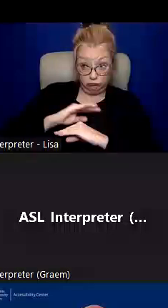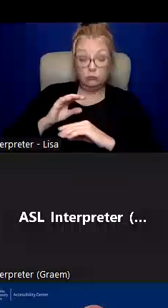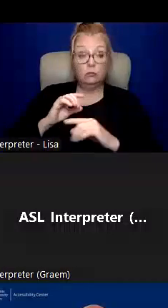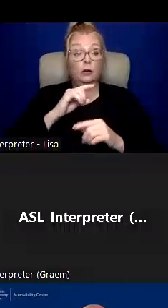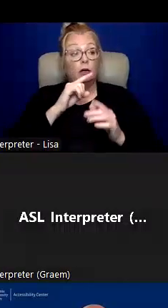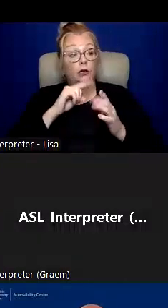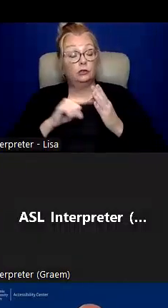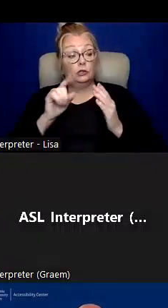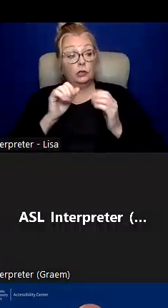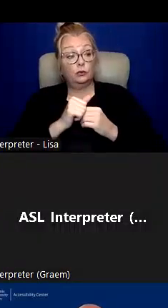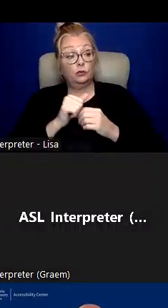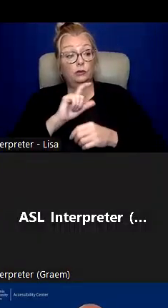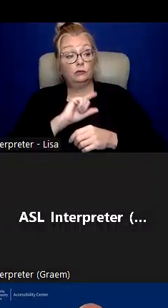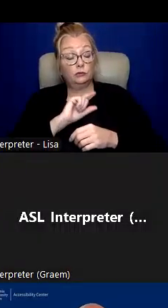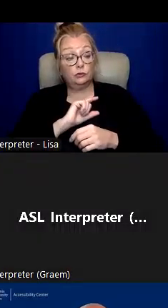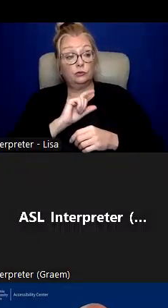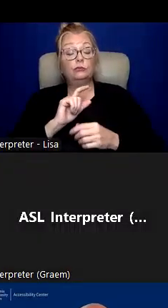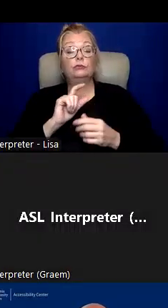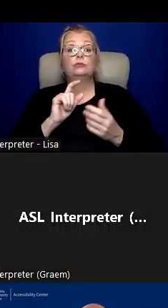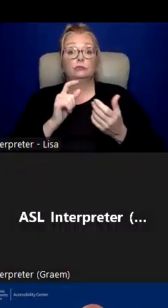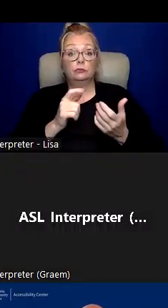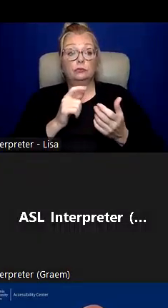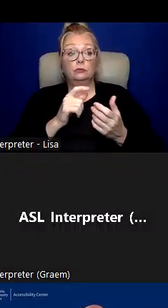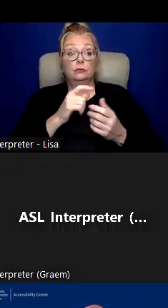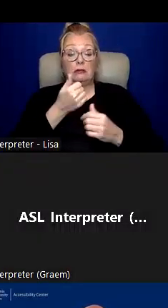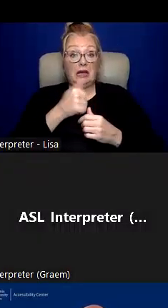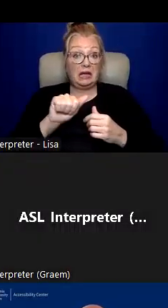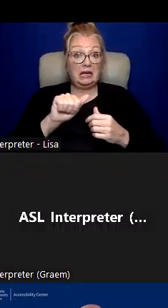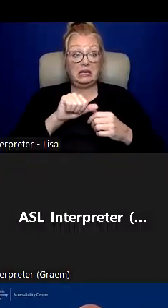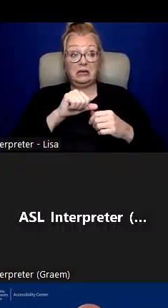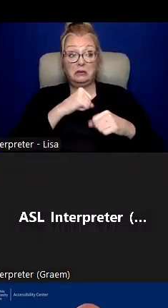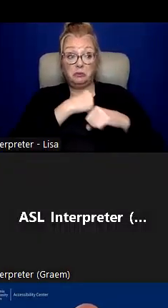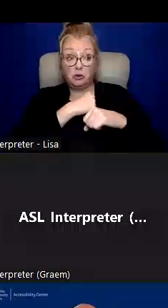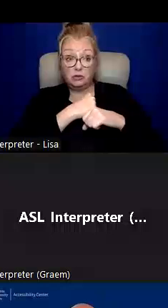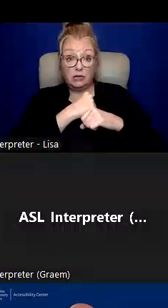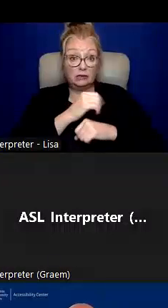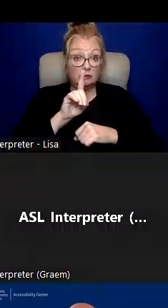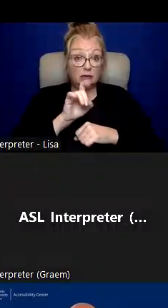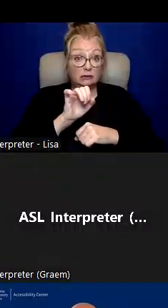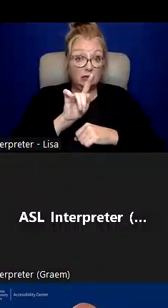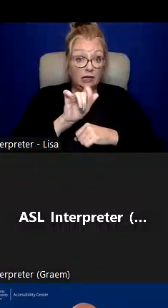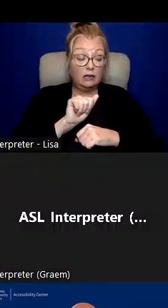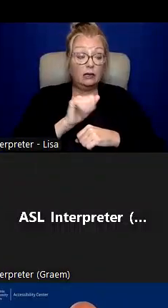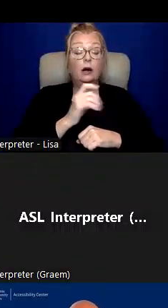if there was any confidential or protected data. And if there was any college-wide technologies being